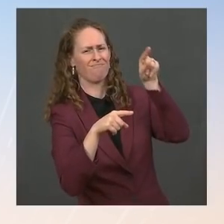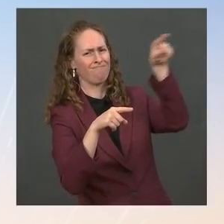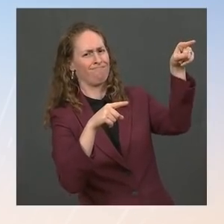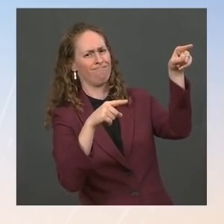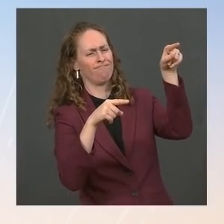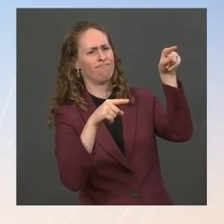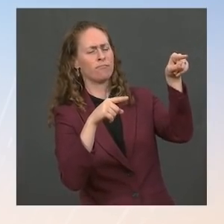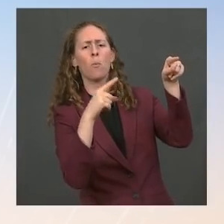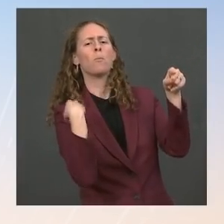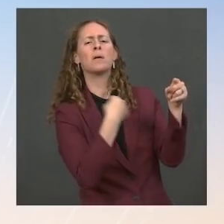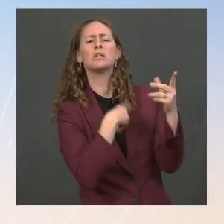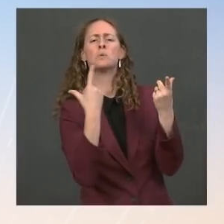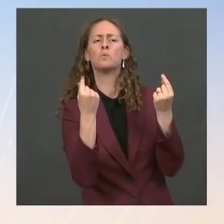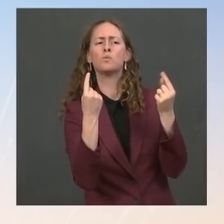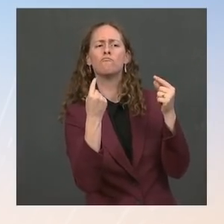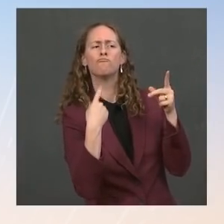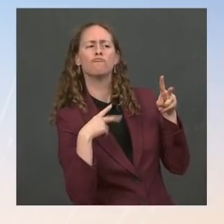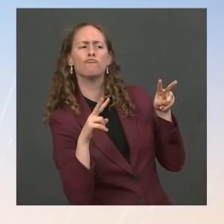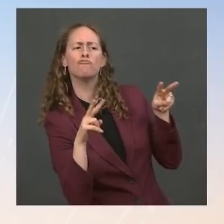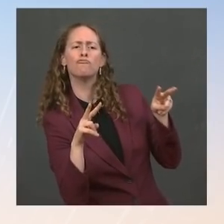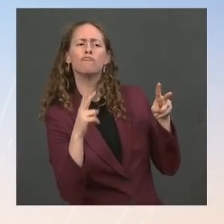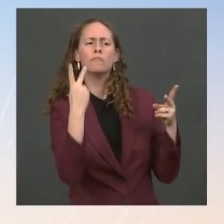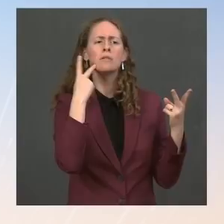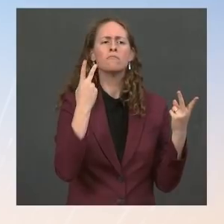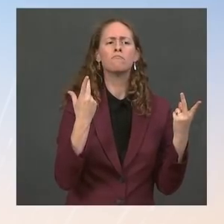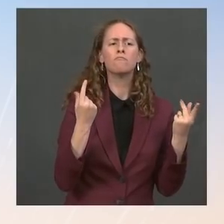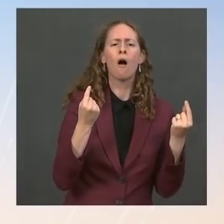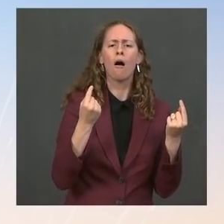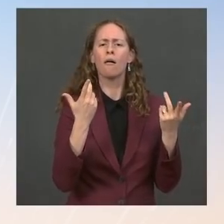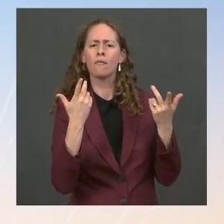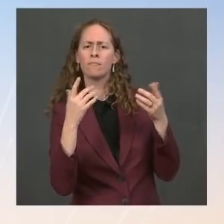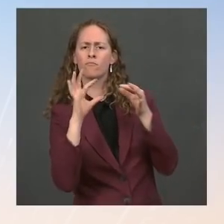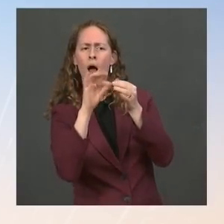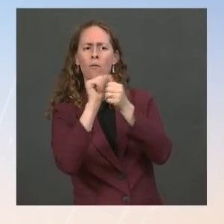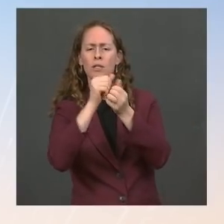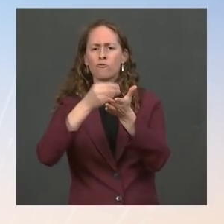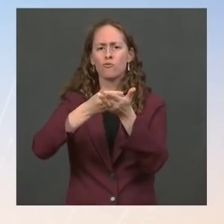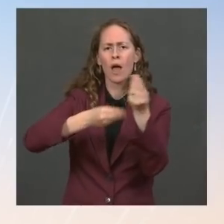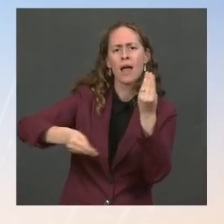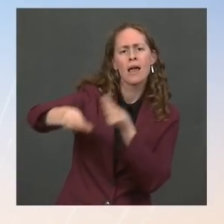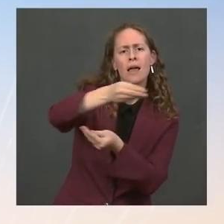obviously from the Department of Treasury primarily, including the assessment of any risk to the U.S. economy --